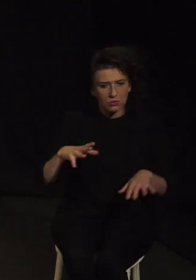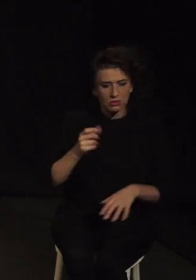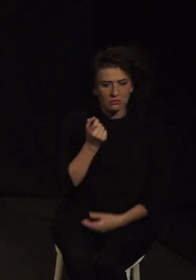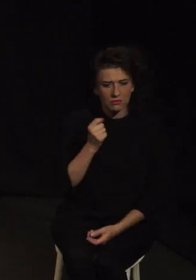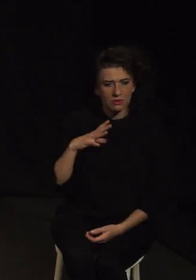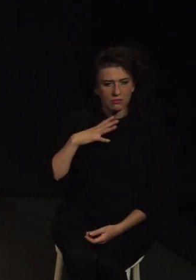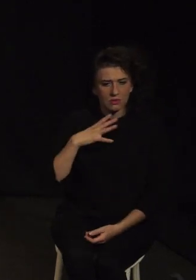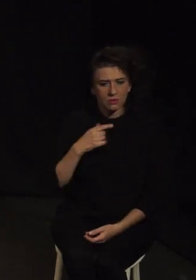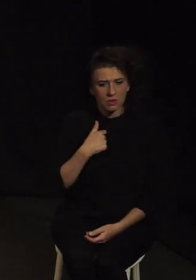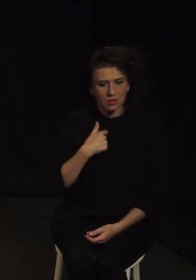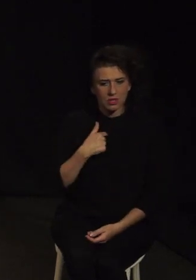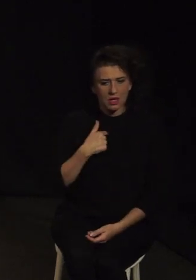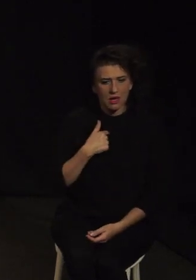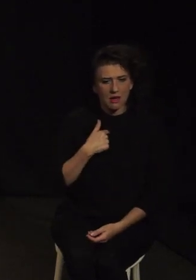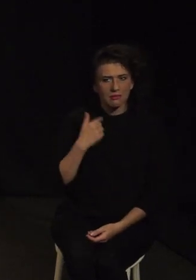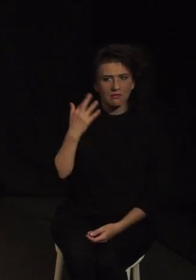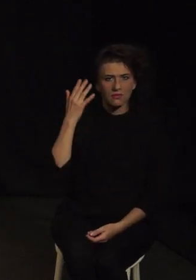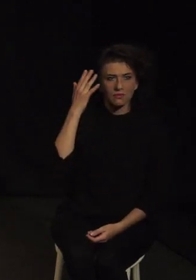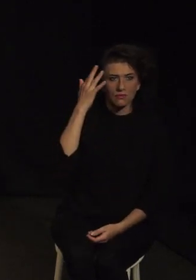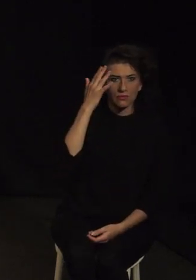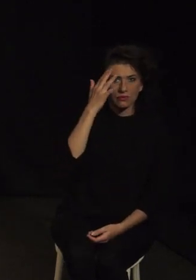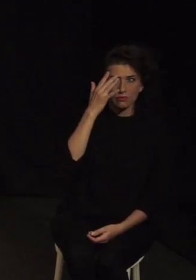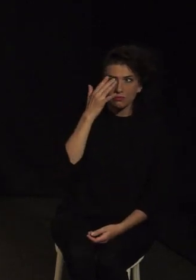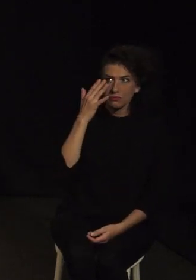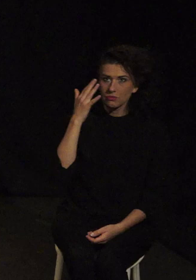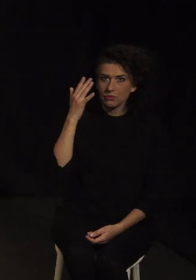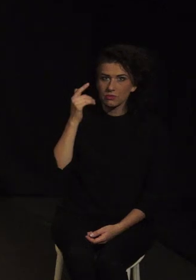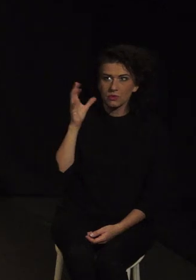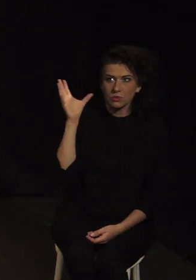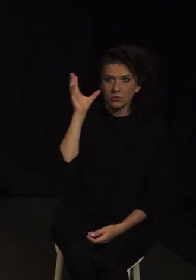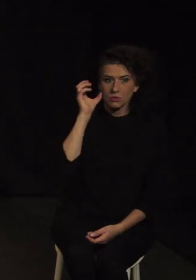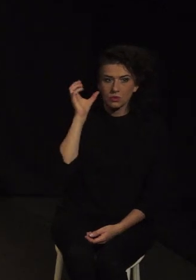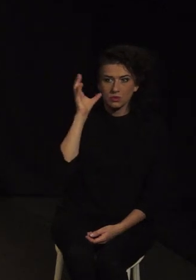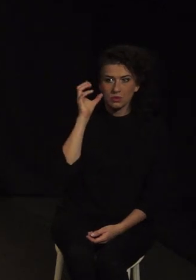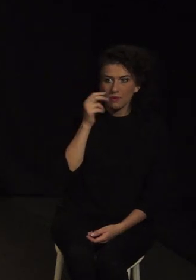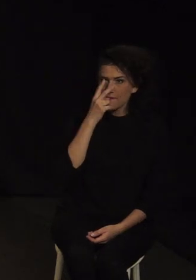that I started to hear it and see it as pictures,